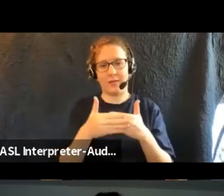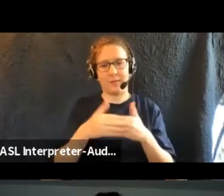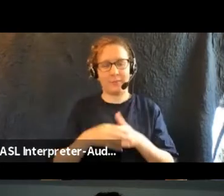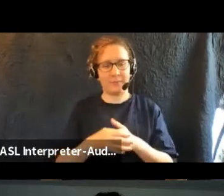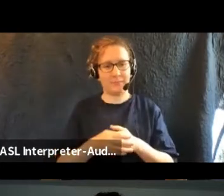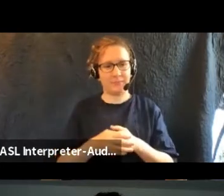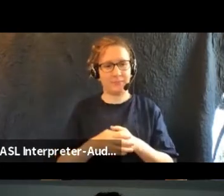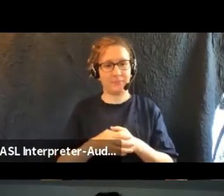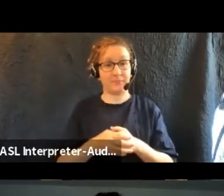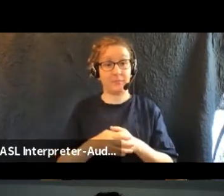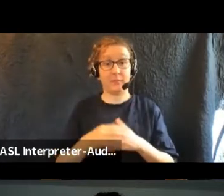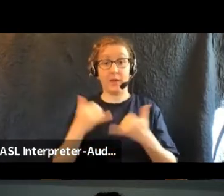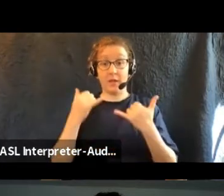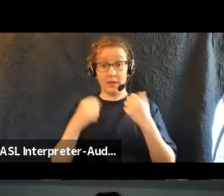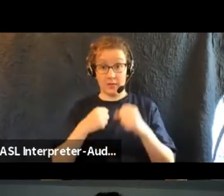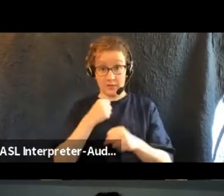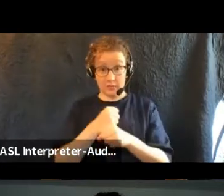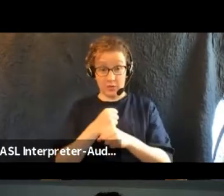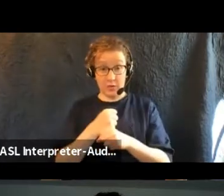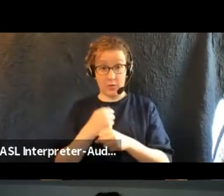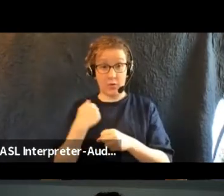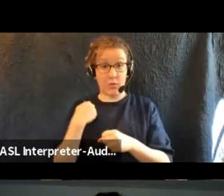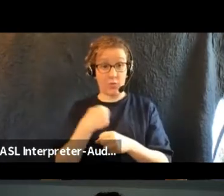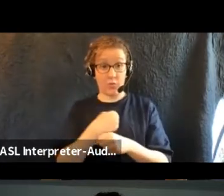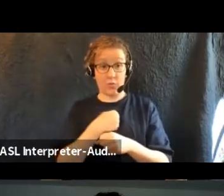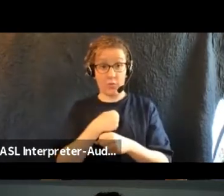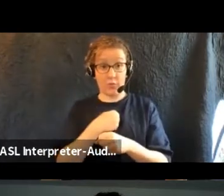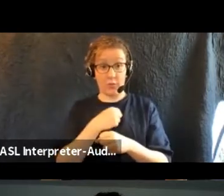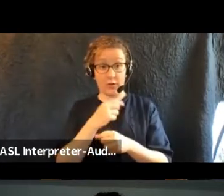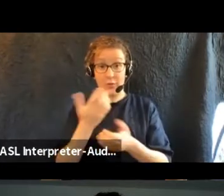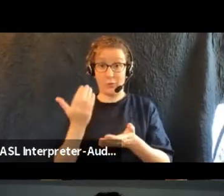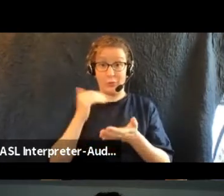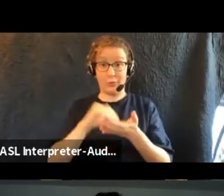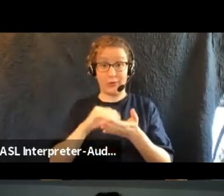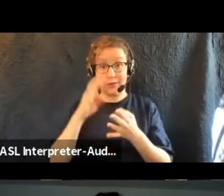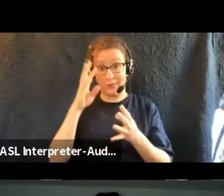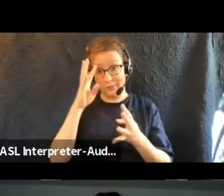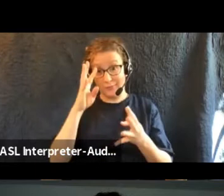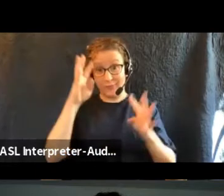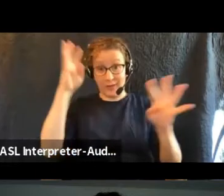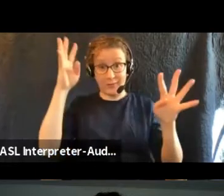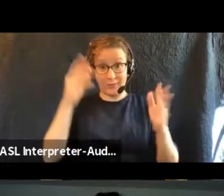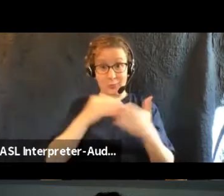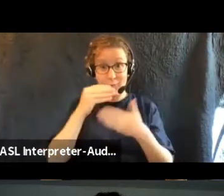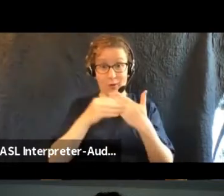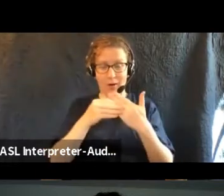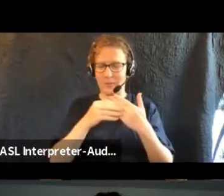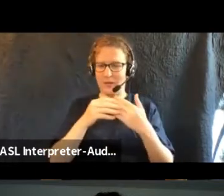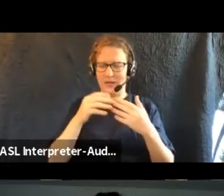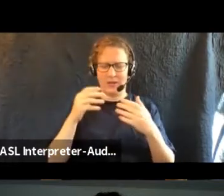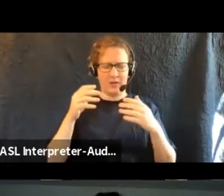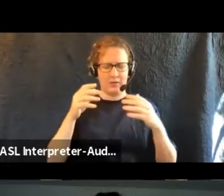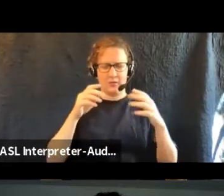So this year when we reinvented our program we had to completely rethink our approach to disability accommodations.